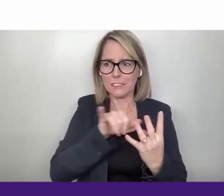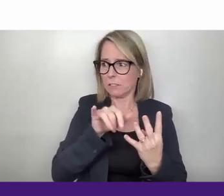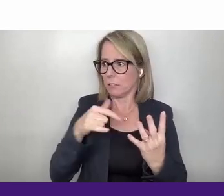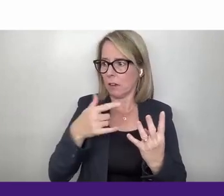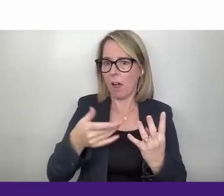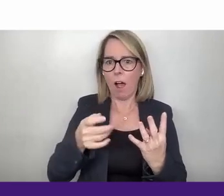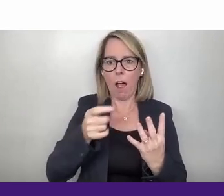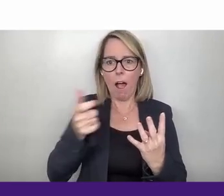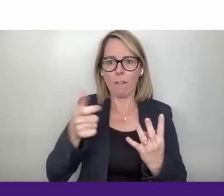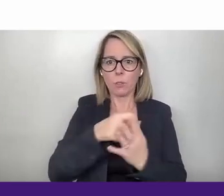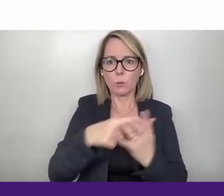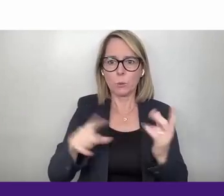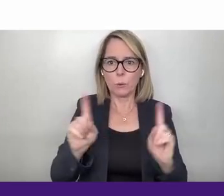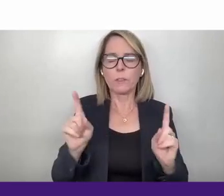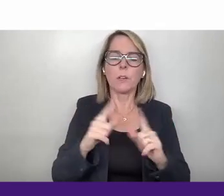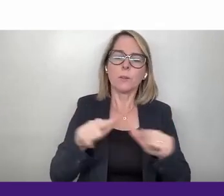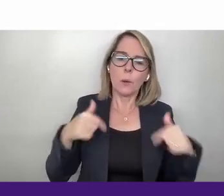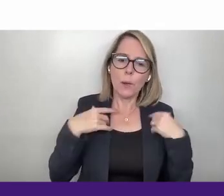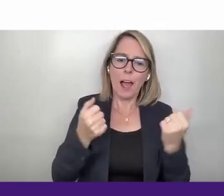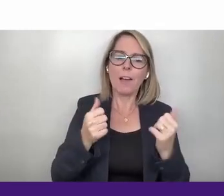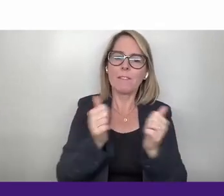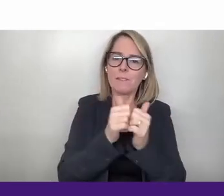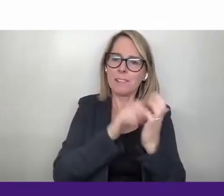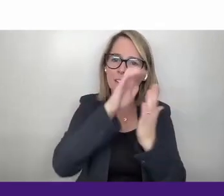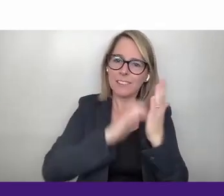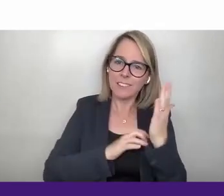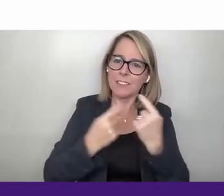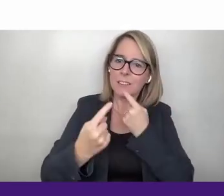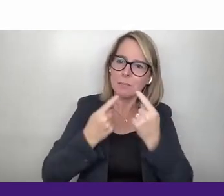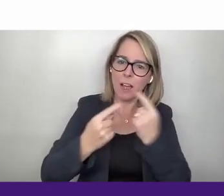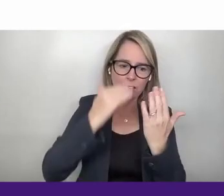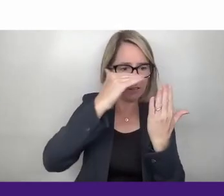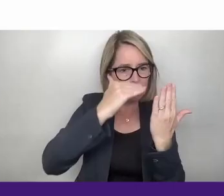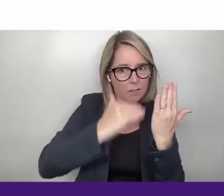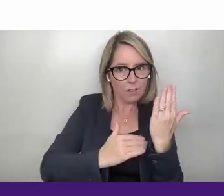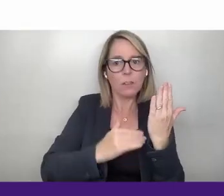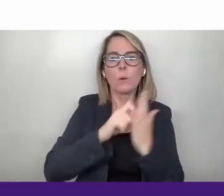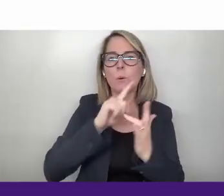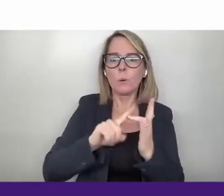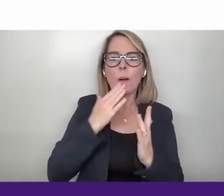give the patient a sheet to take home about what they need to know and do after their appointment.